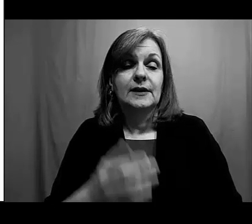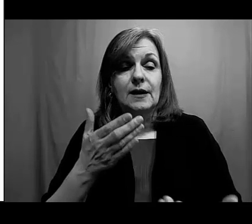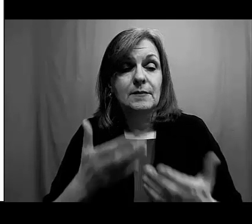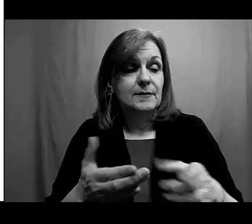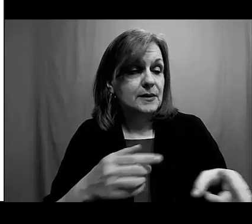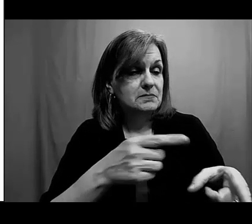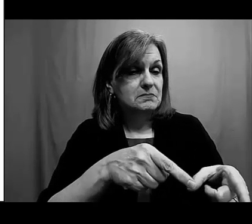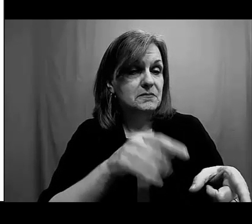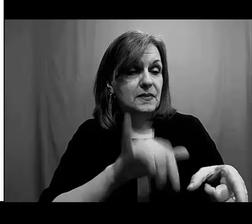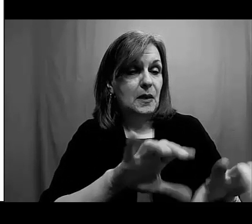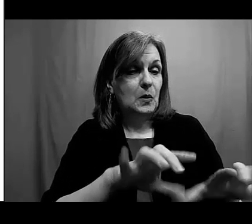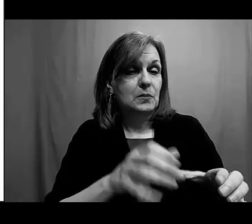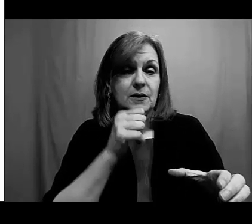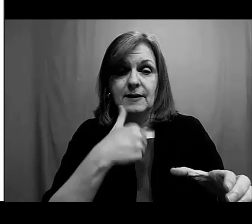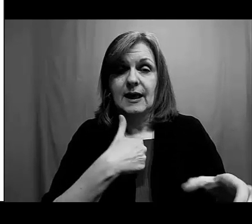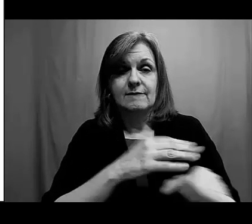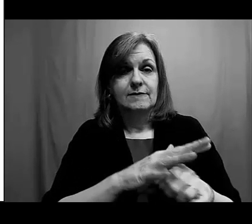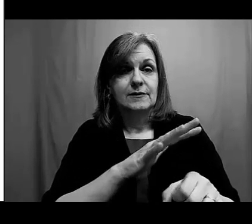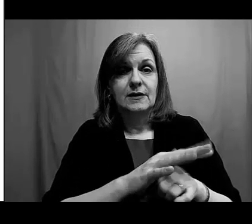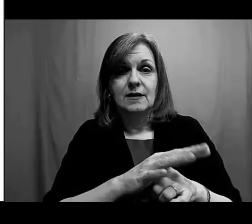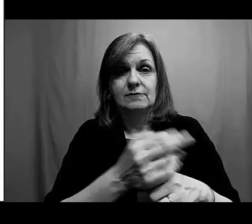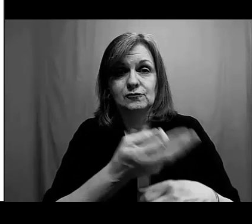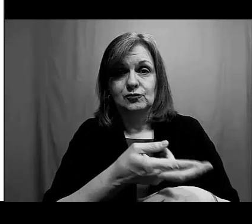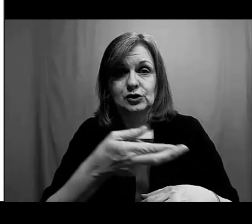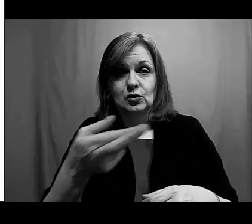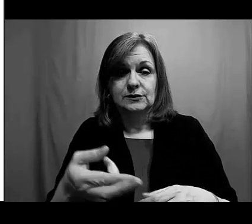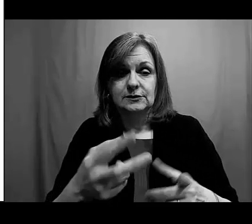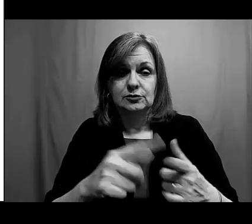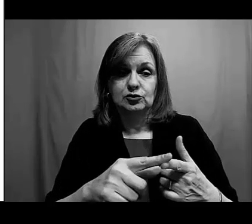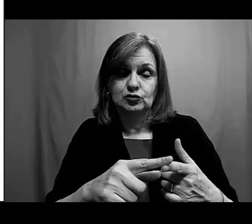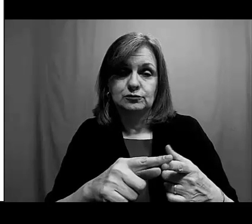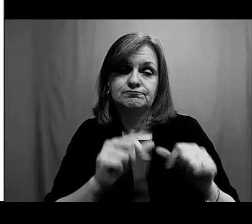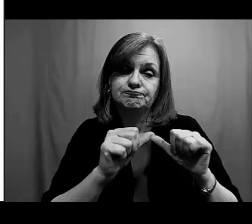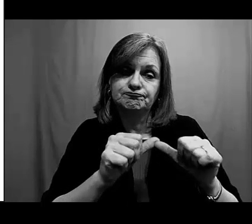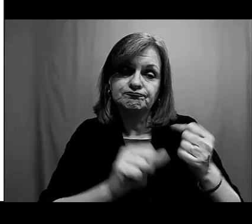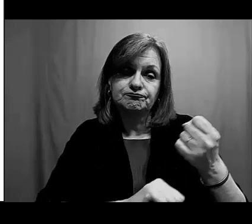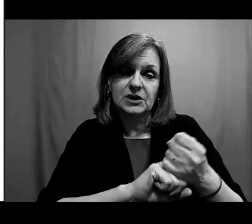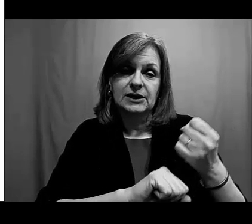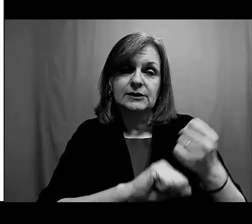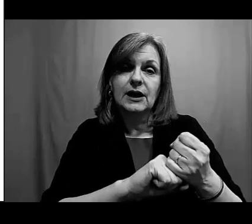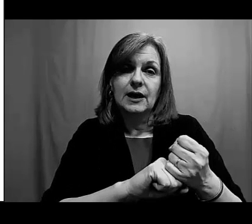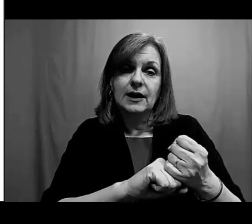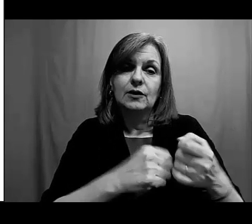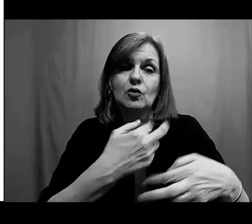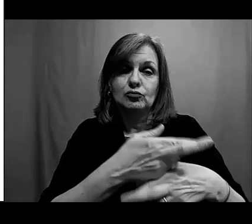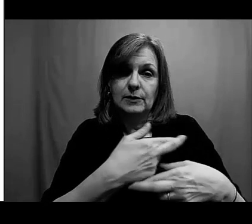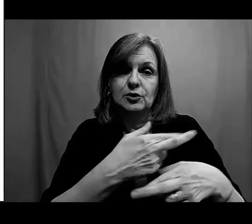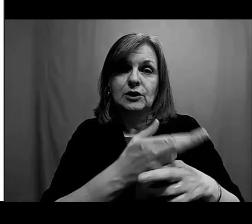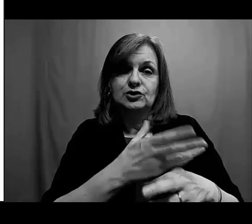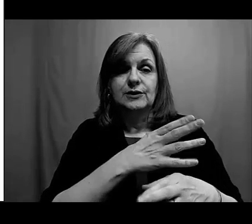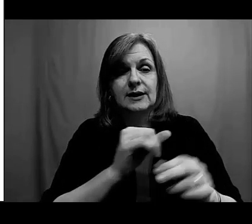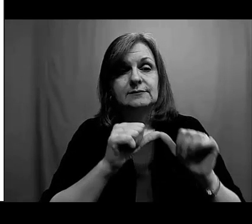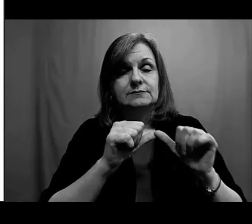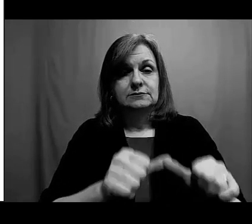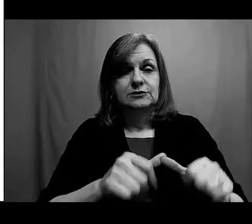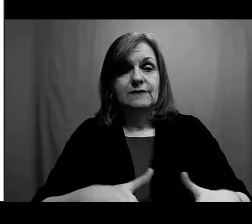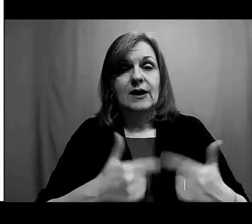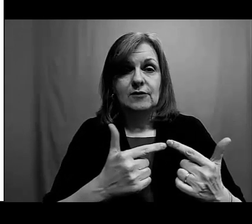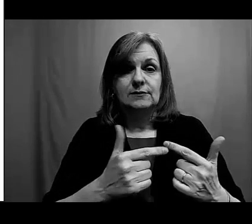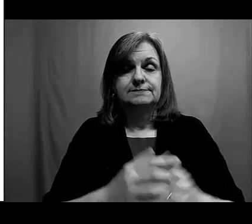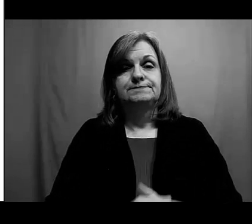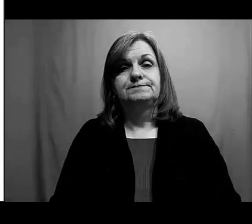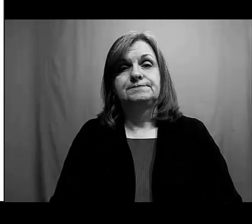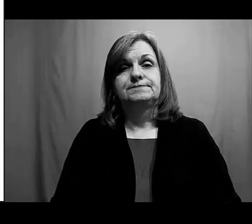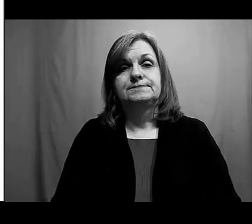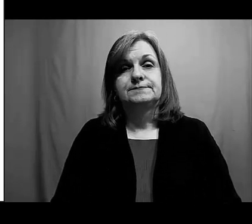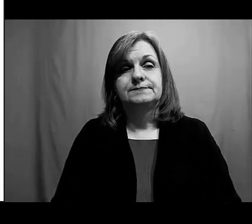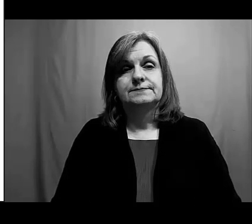because maybe they no longer have the resources needed to actually maintain high levels of reproduction and survival